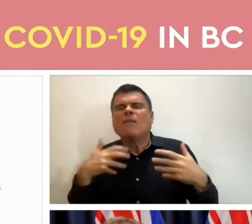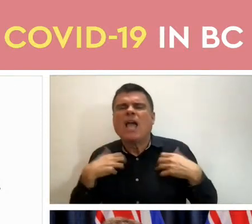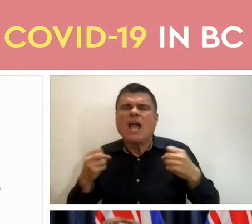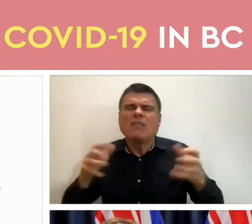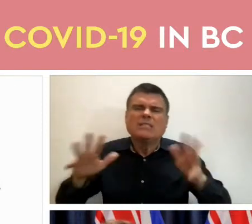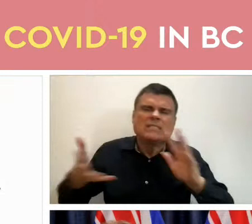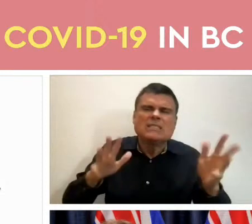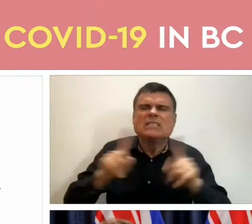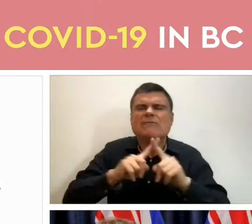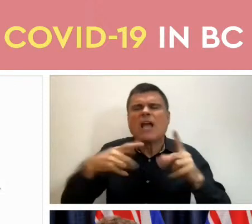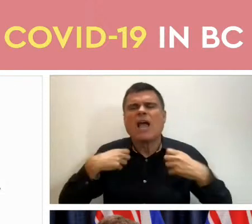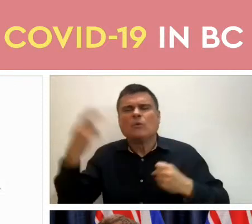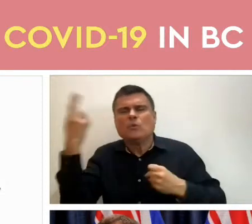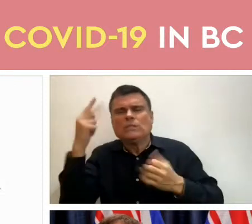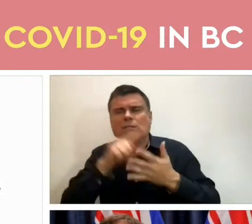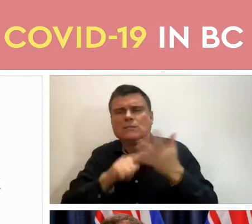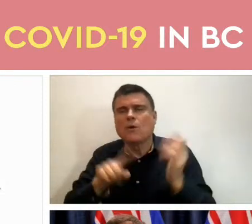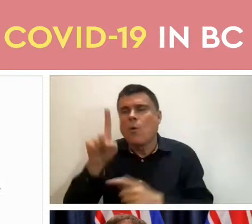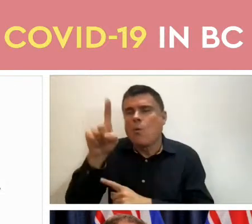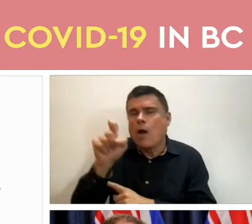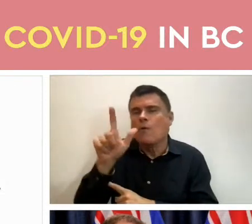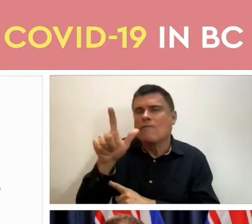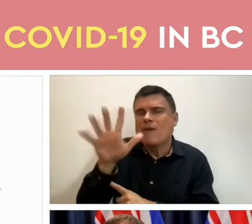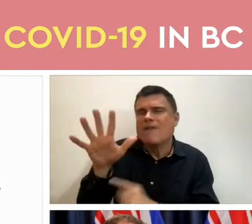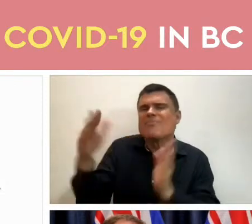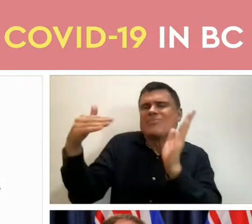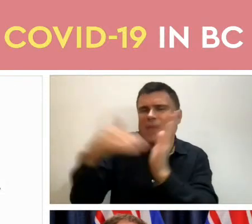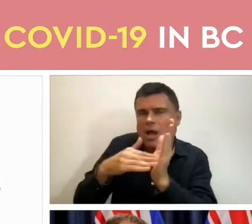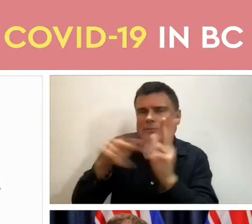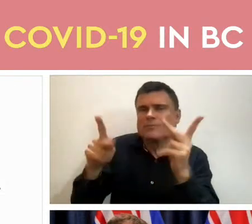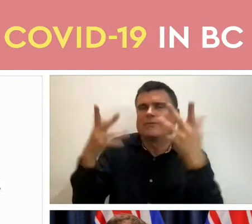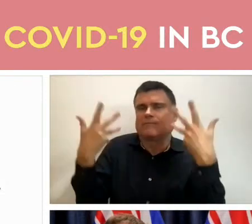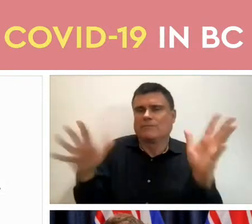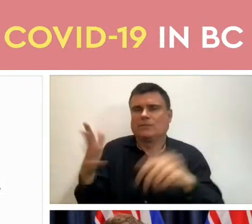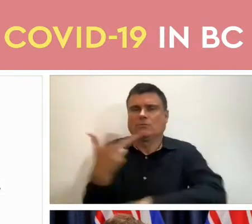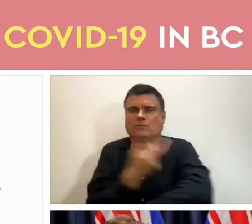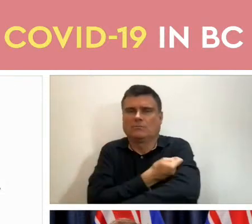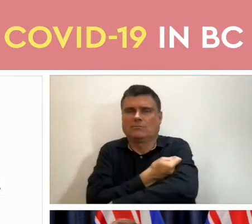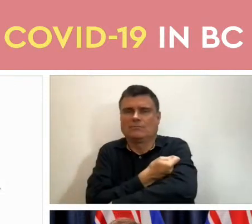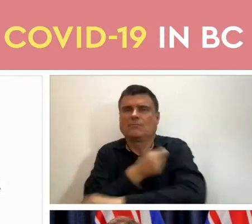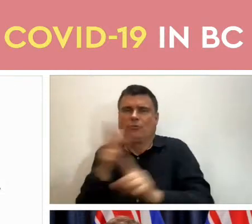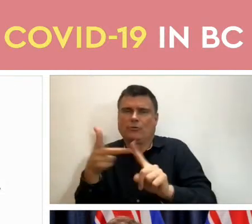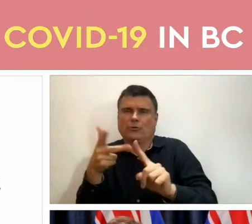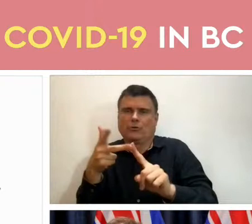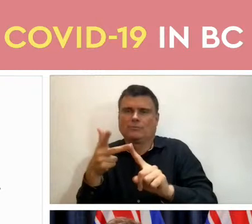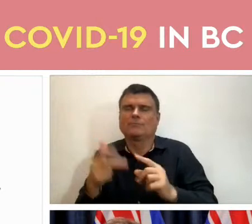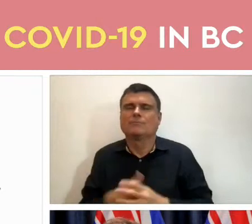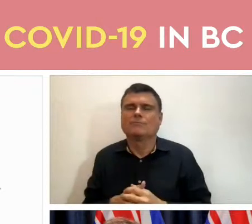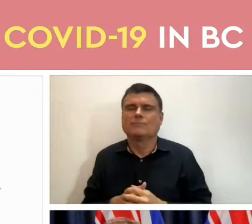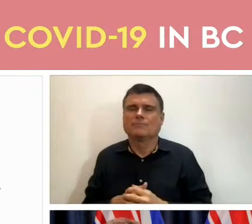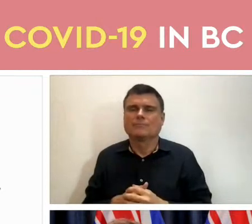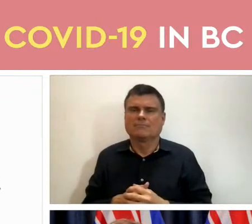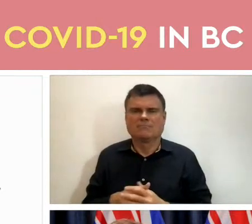and this is a program which will pay diffidents for their health and for the health care system